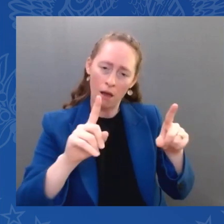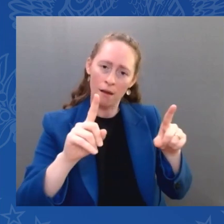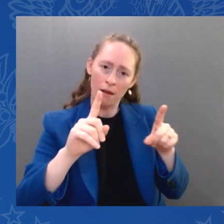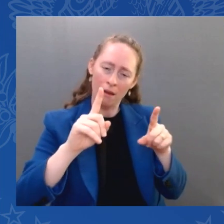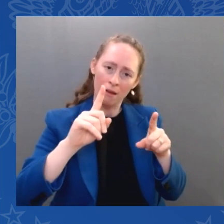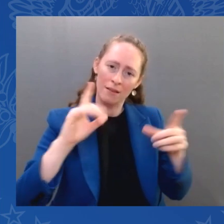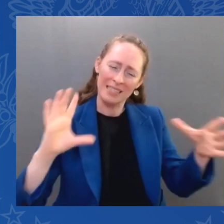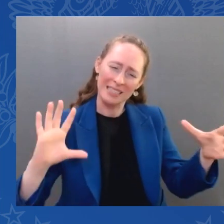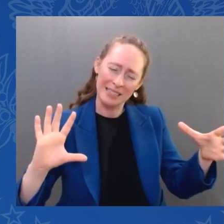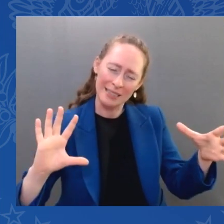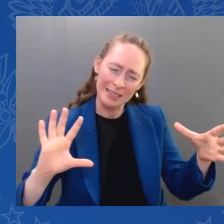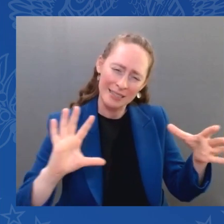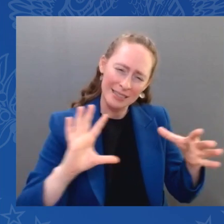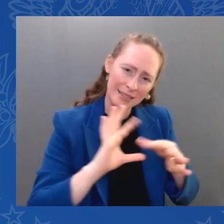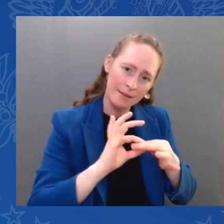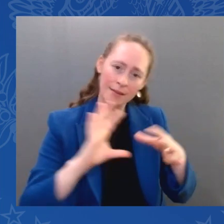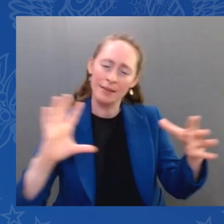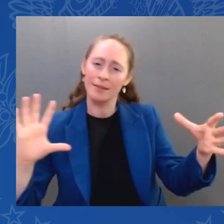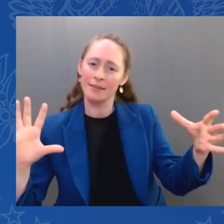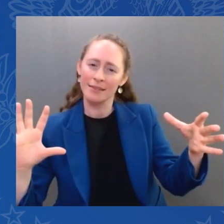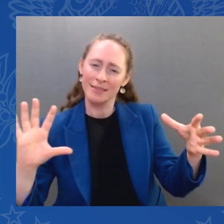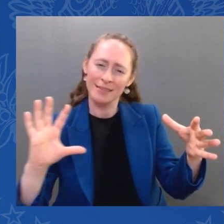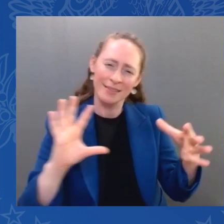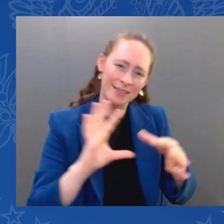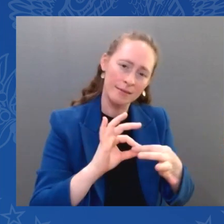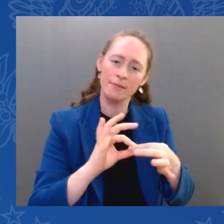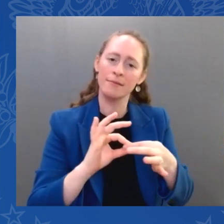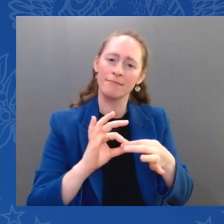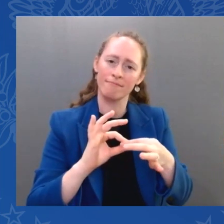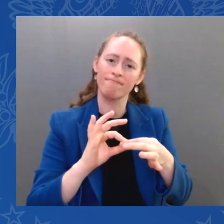And now we must look forward. We have so much more work to do.